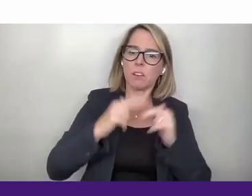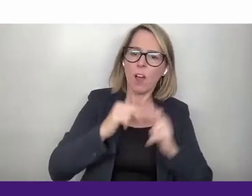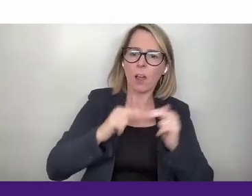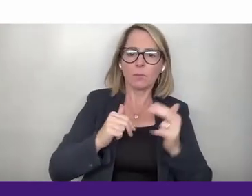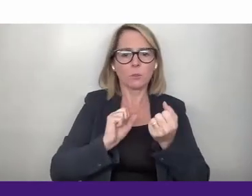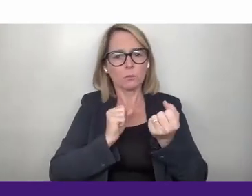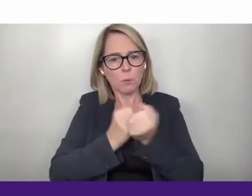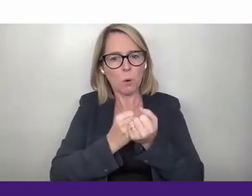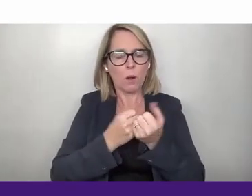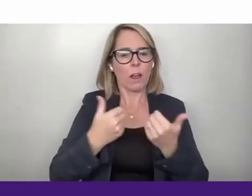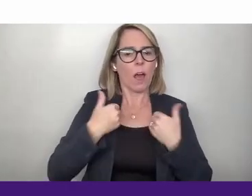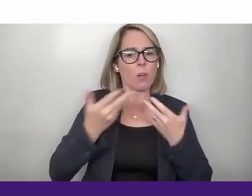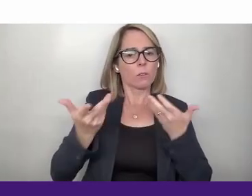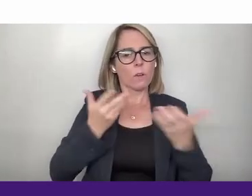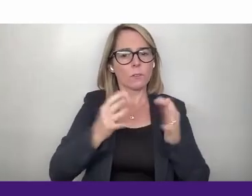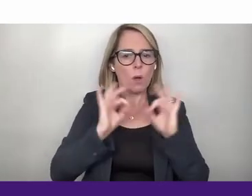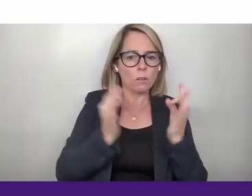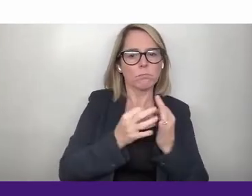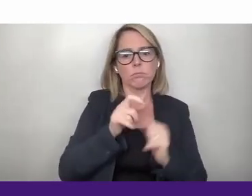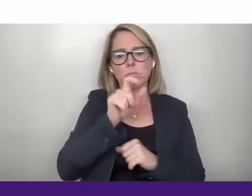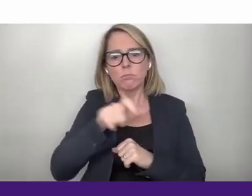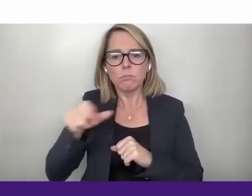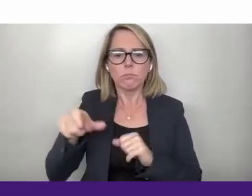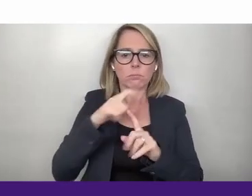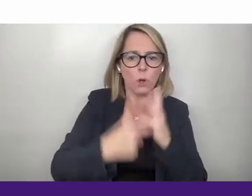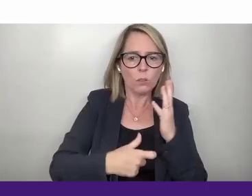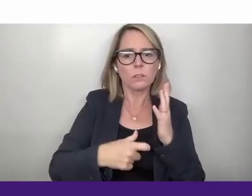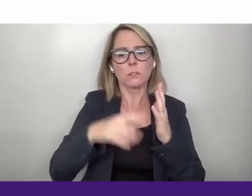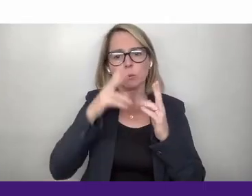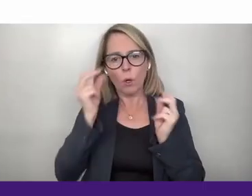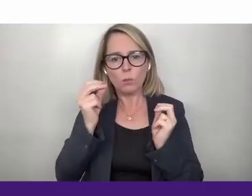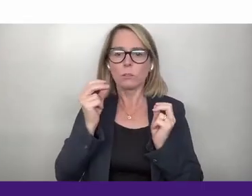safe and high quality healthcare to people with intellectual disability. There are also three fact